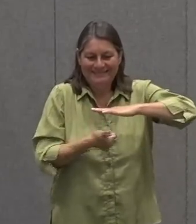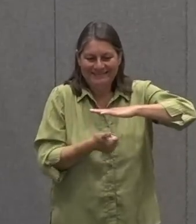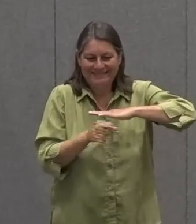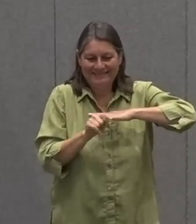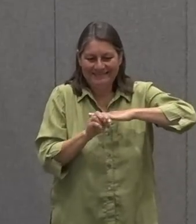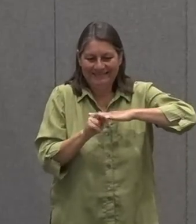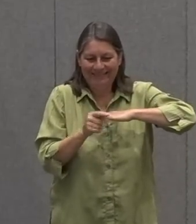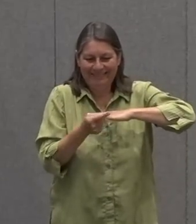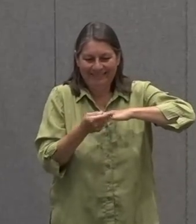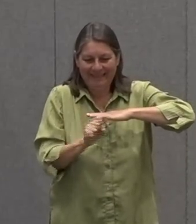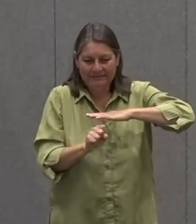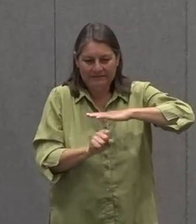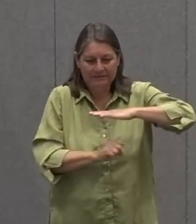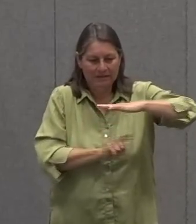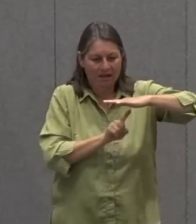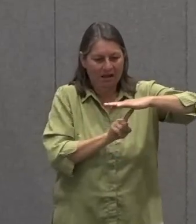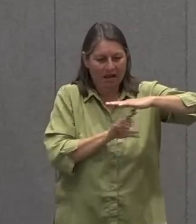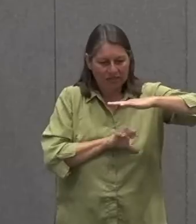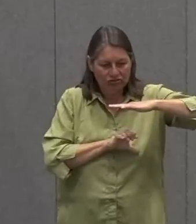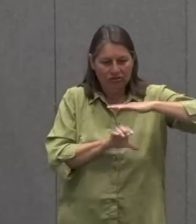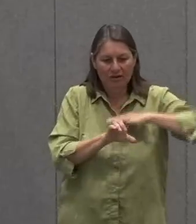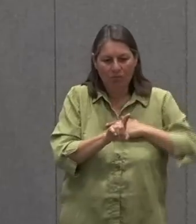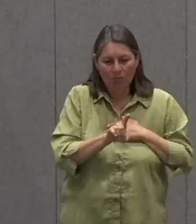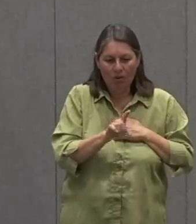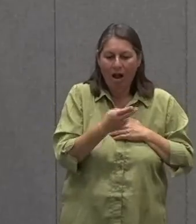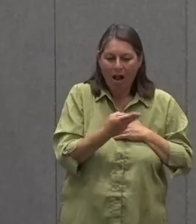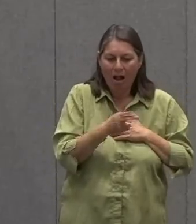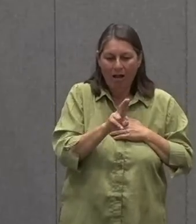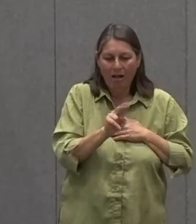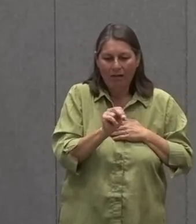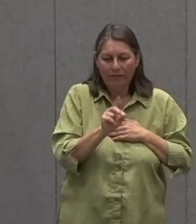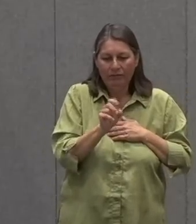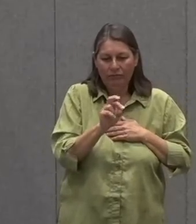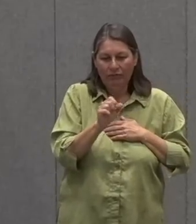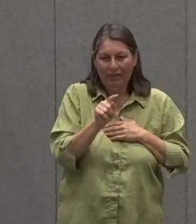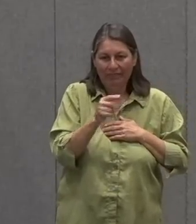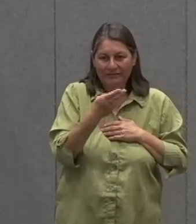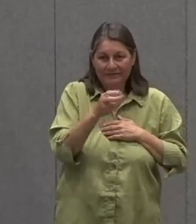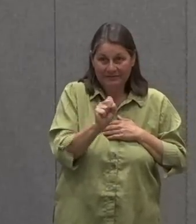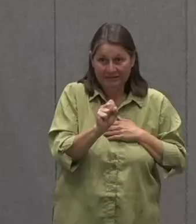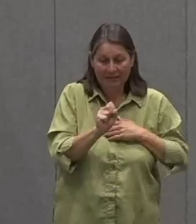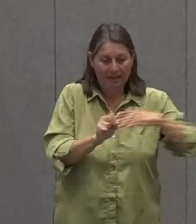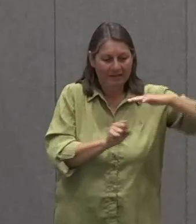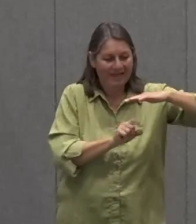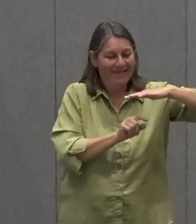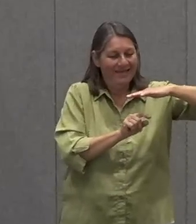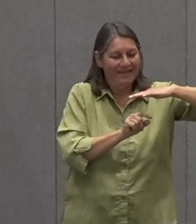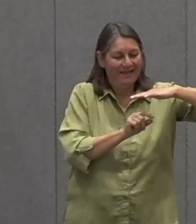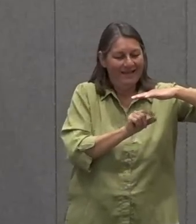hundredths, and of course, thousandths. I used to say get your umbrella out,